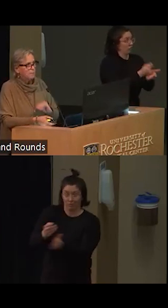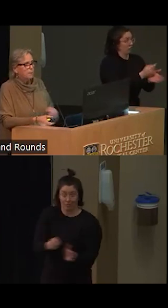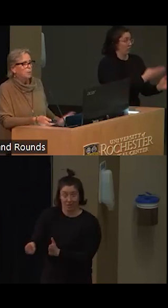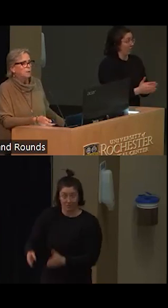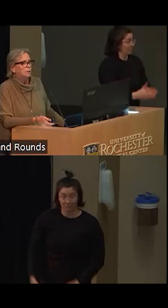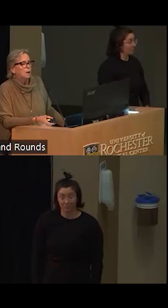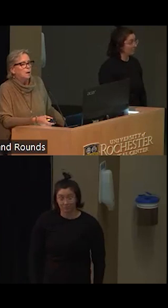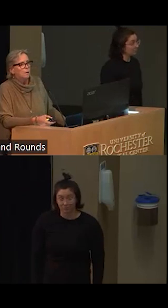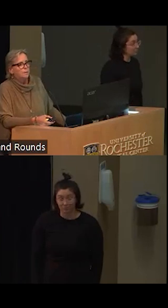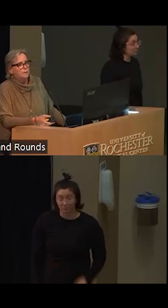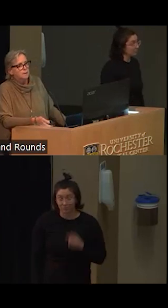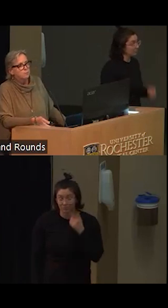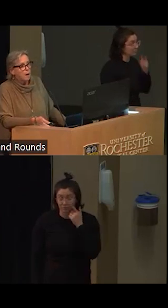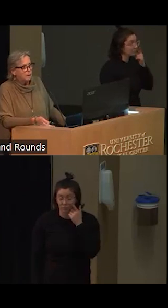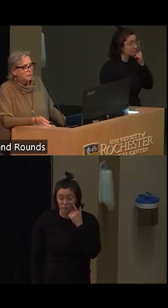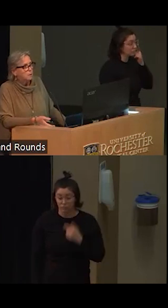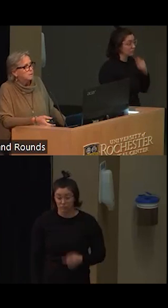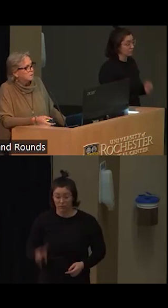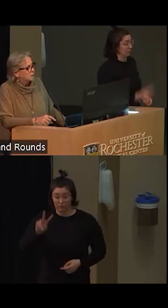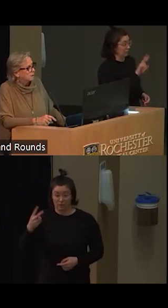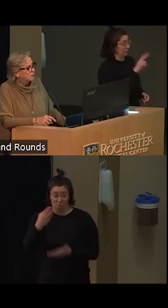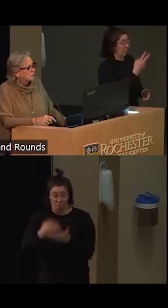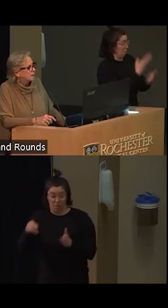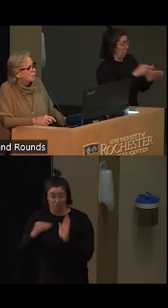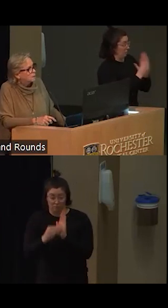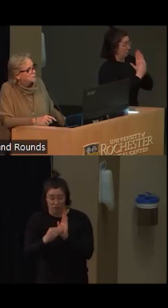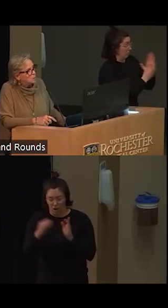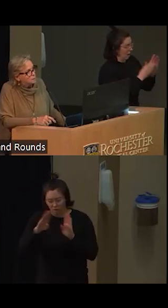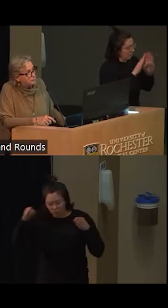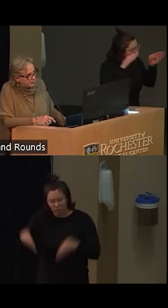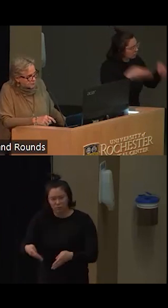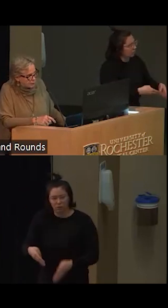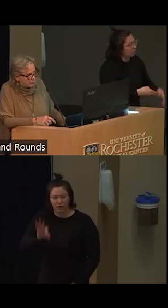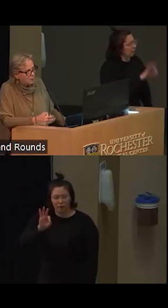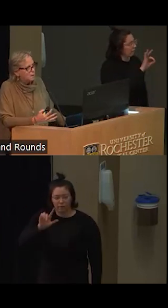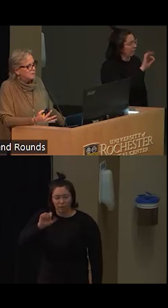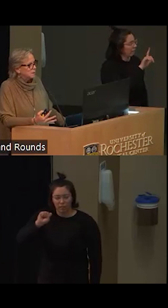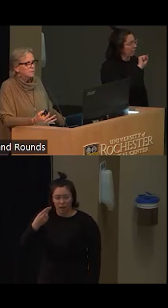second component of this model is specifically looking at what is called flash points consider